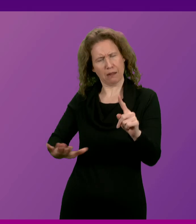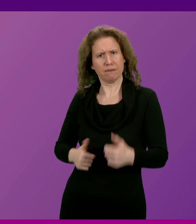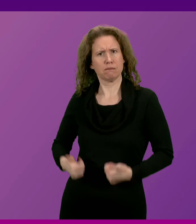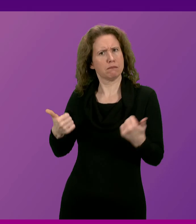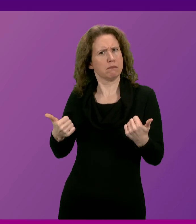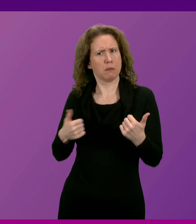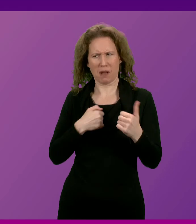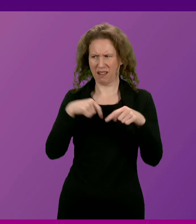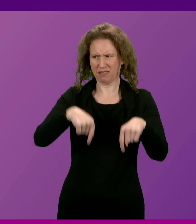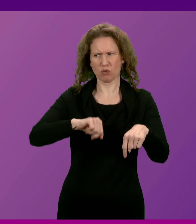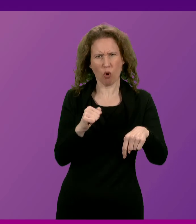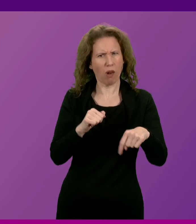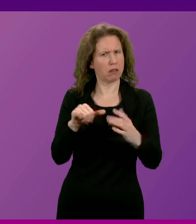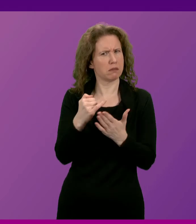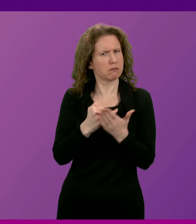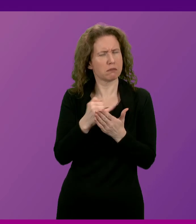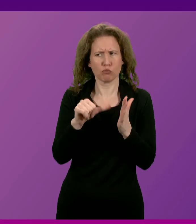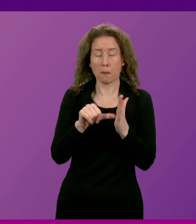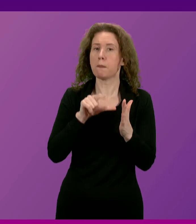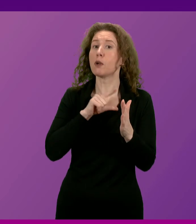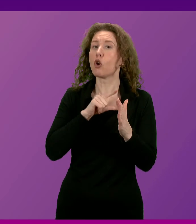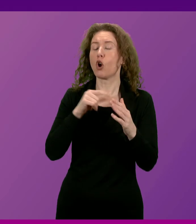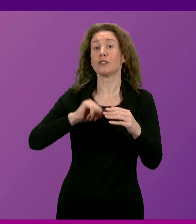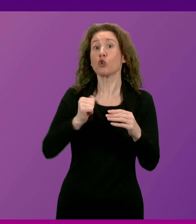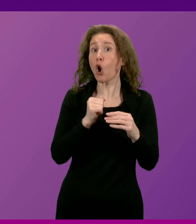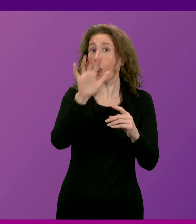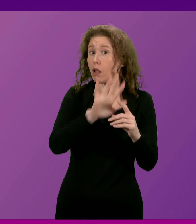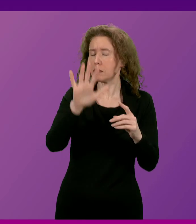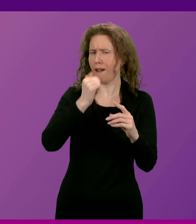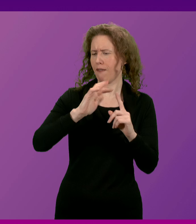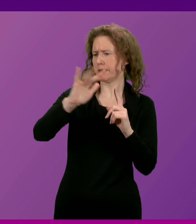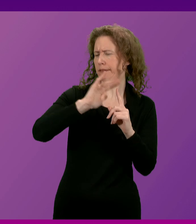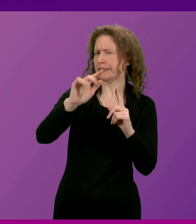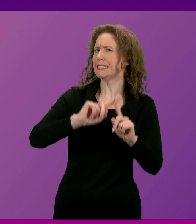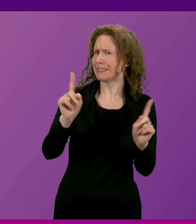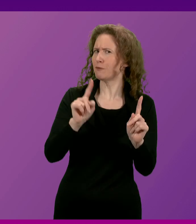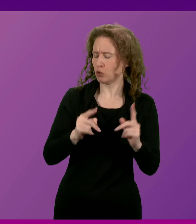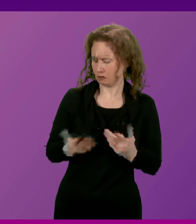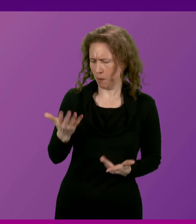in the UK, due to differences in connection type used to send data to energy providers.